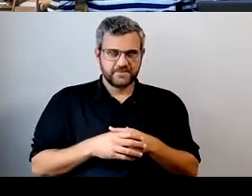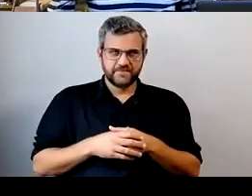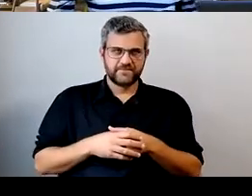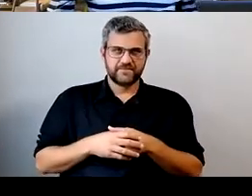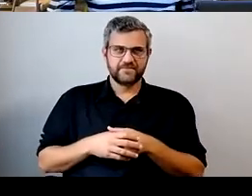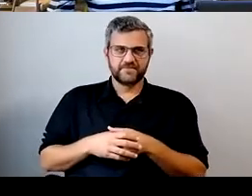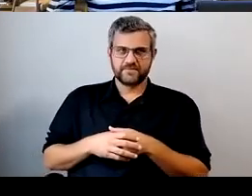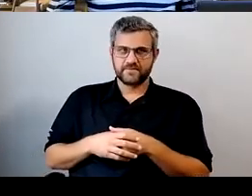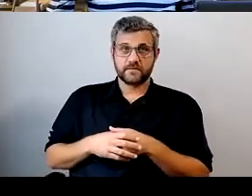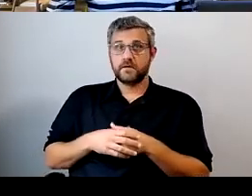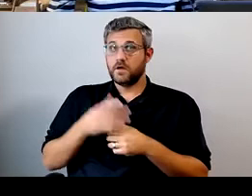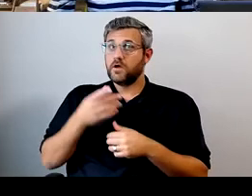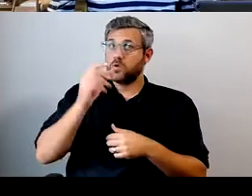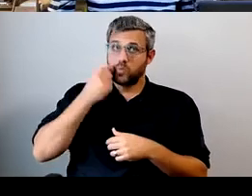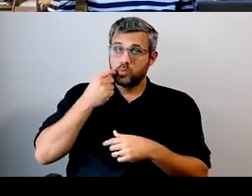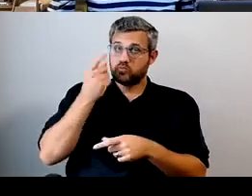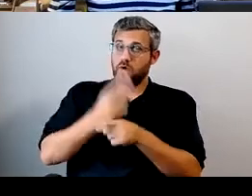Not that you're not cool Brady, I'm sure you're cool.